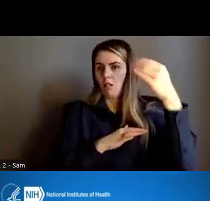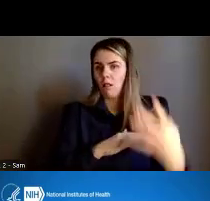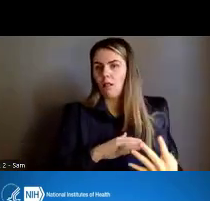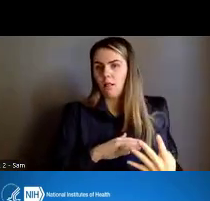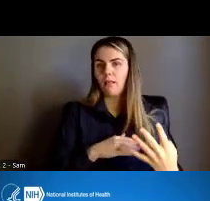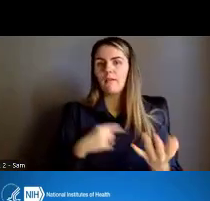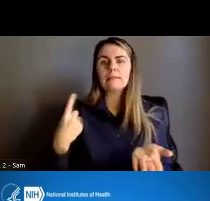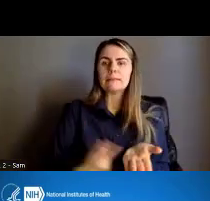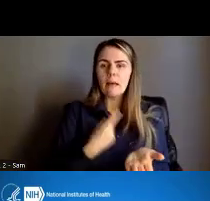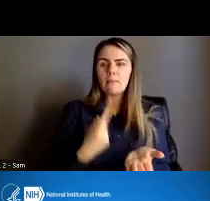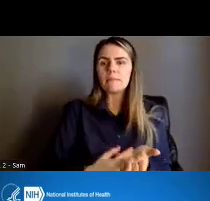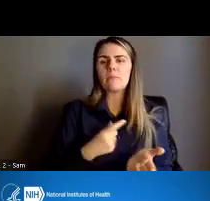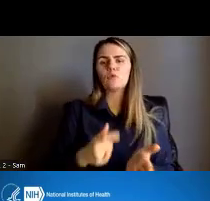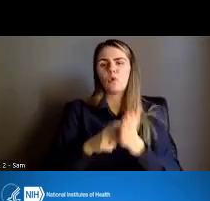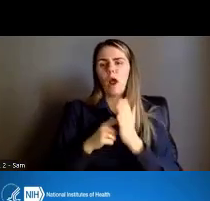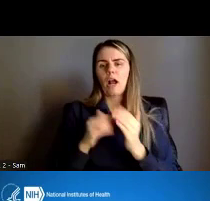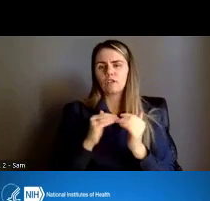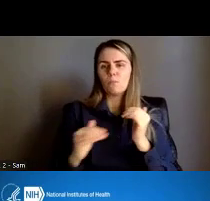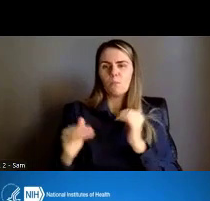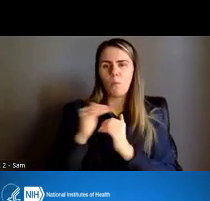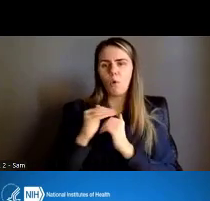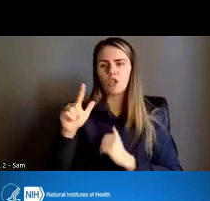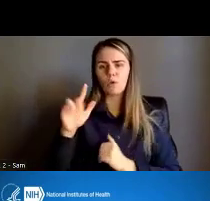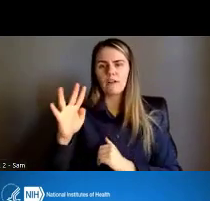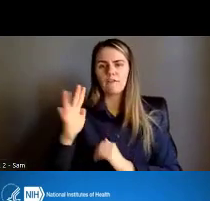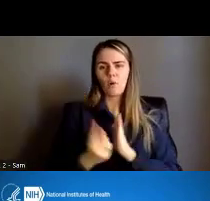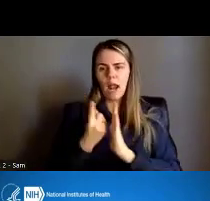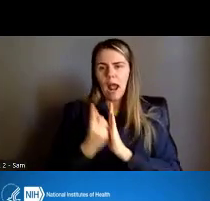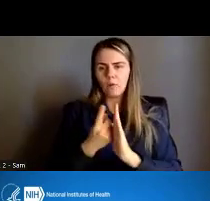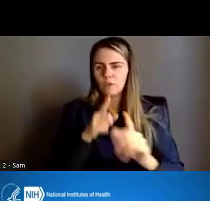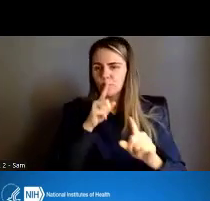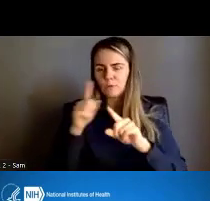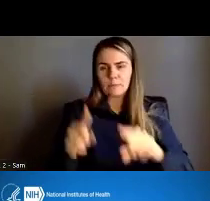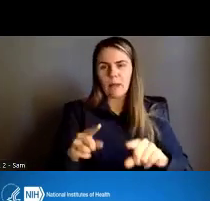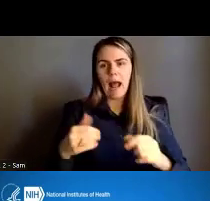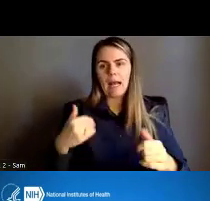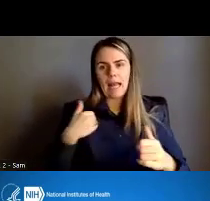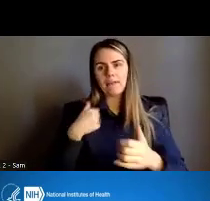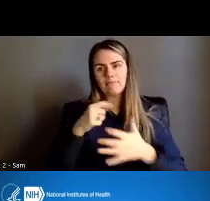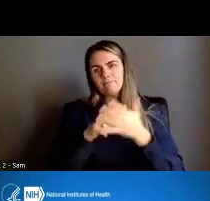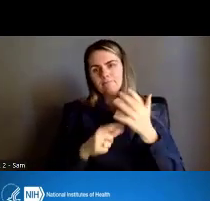to everything because I do have other duties. We all have other duties. So be persistent. Don't give up.